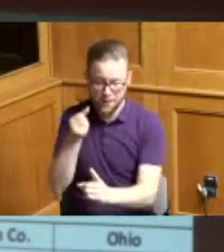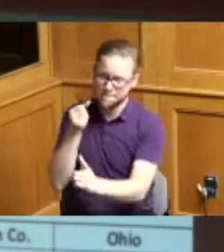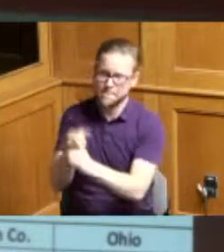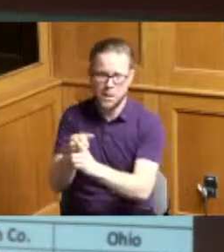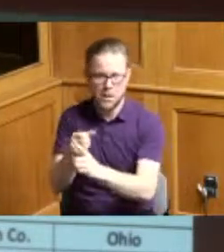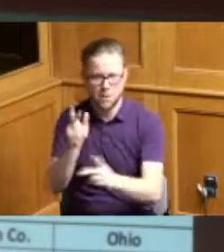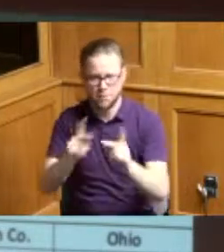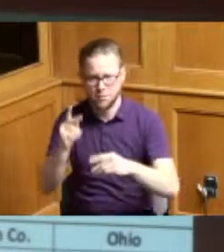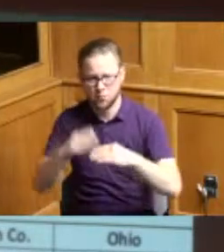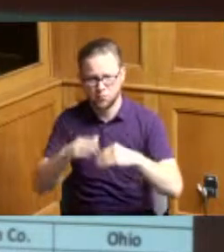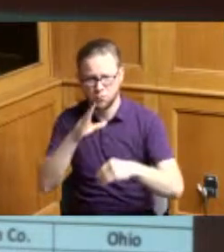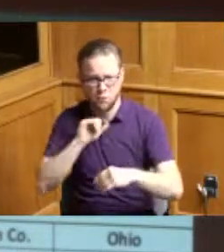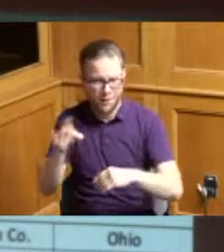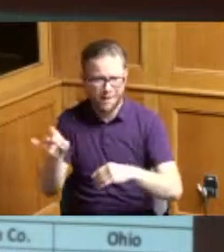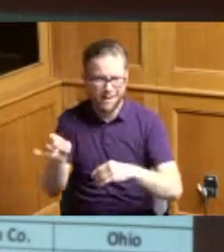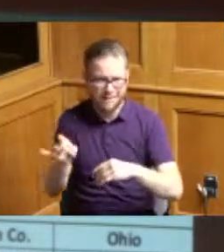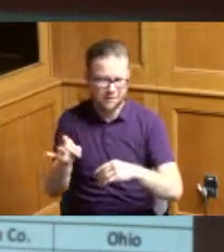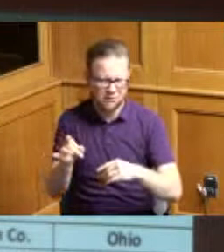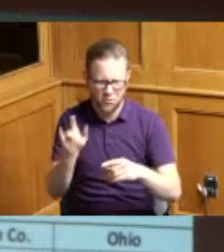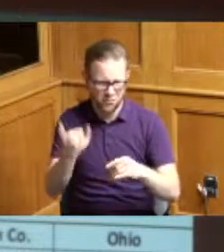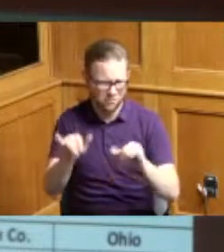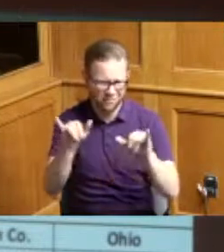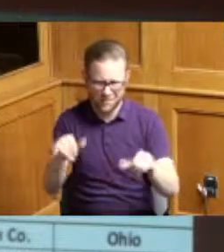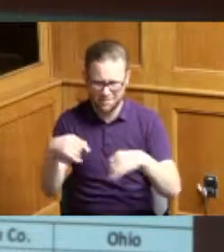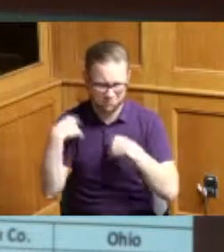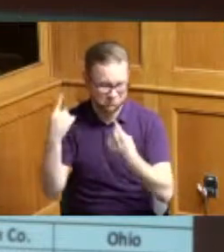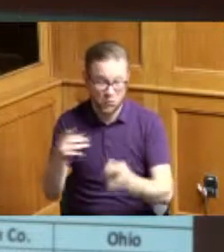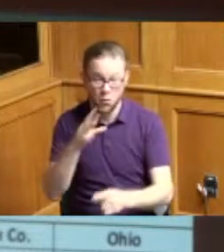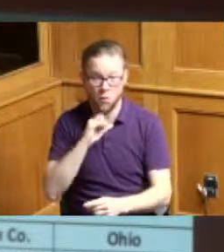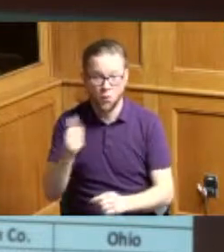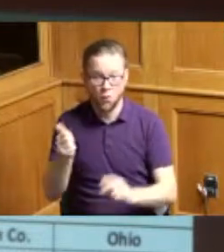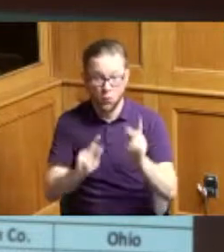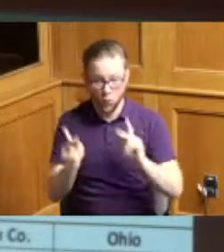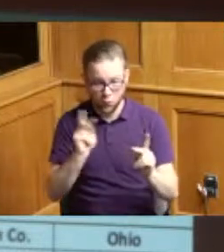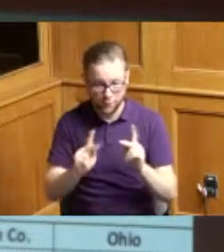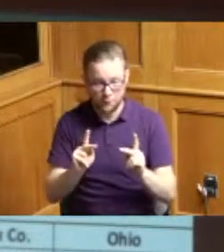talked about throughout the pandemic the older individuals particularly for some of the earlier